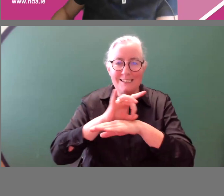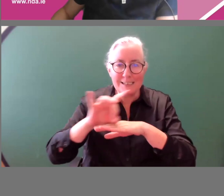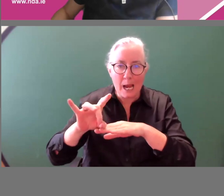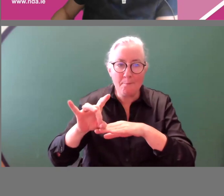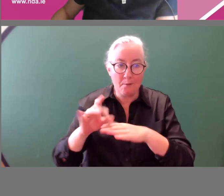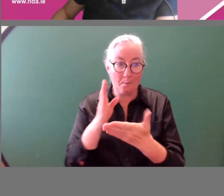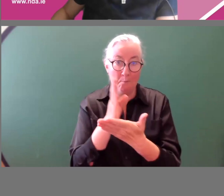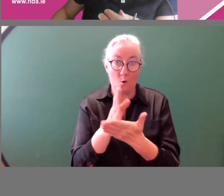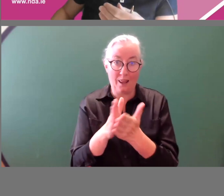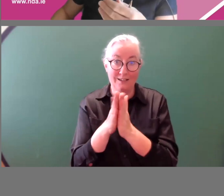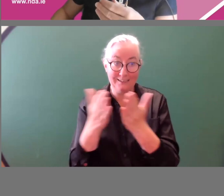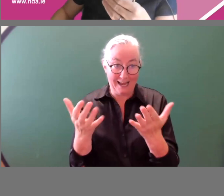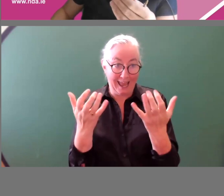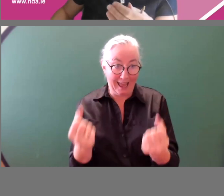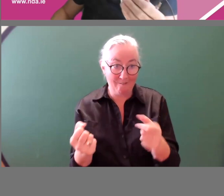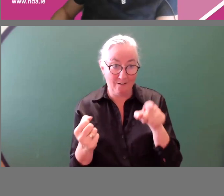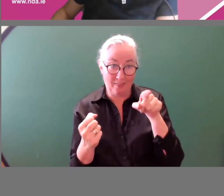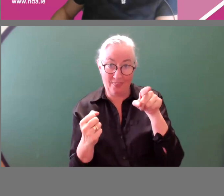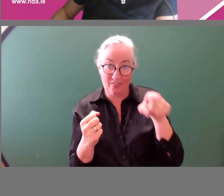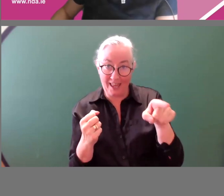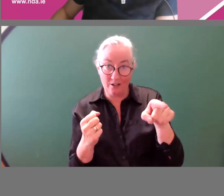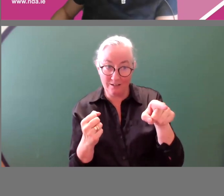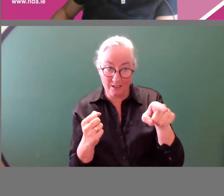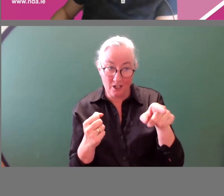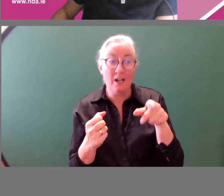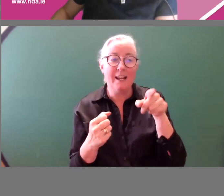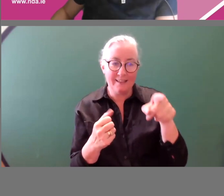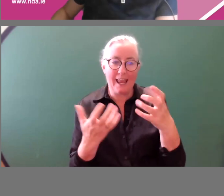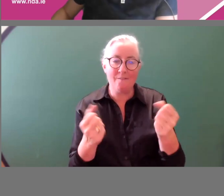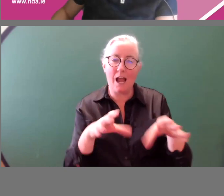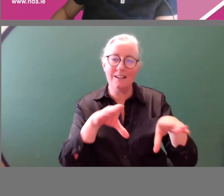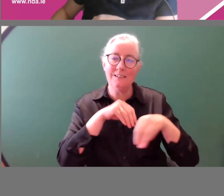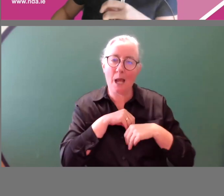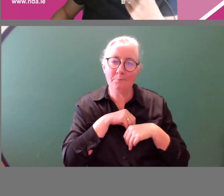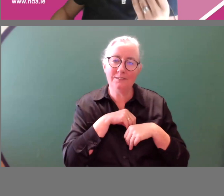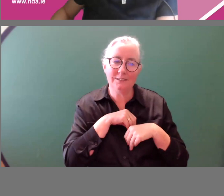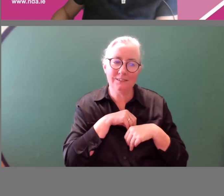available on line, and because the LDA has adopted the home performance index as part of their own